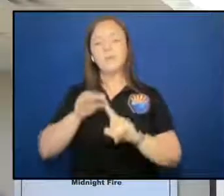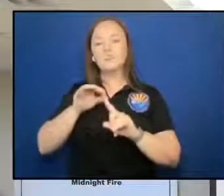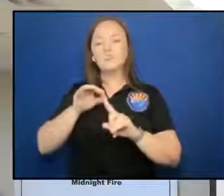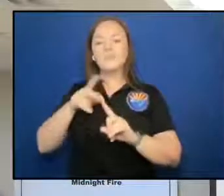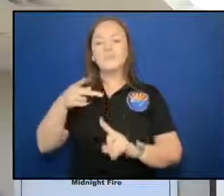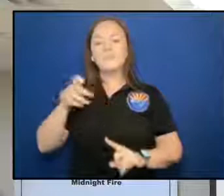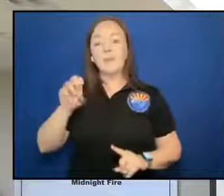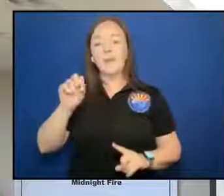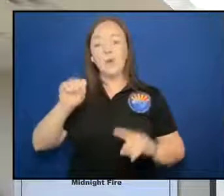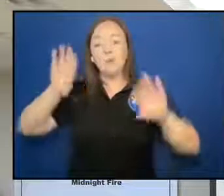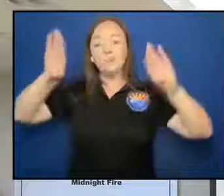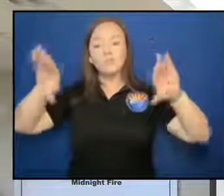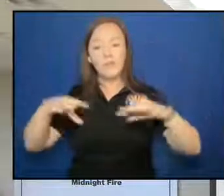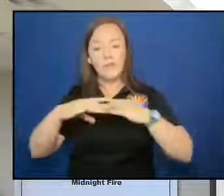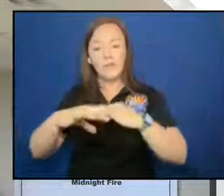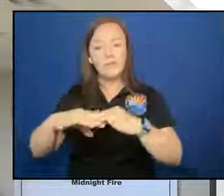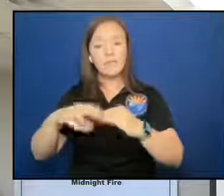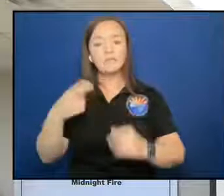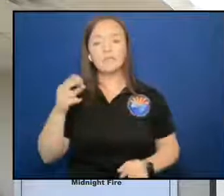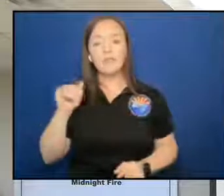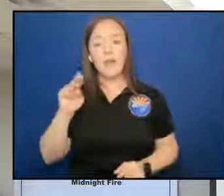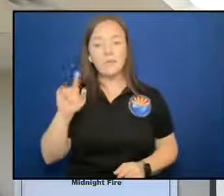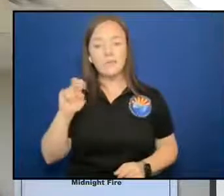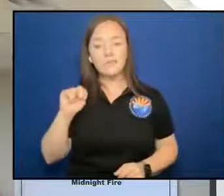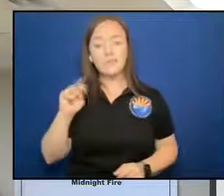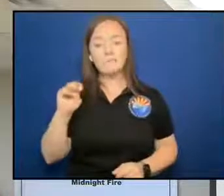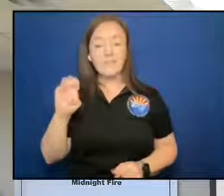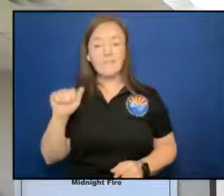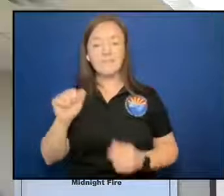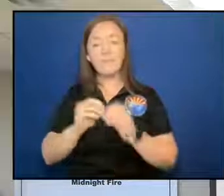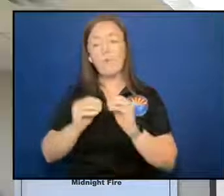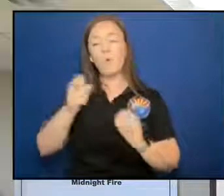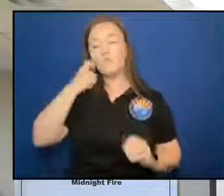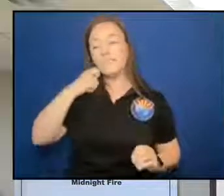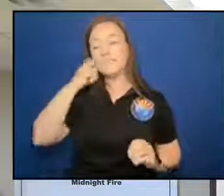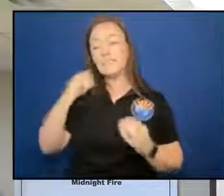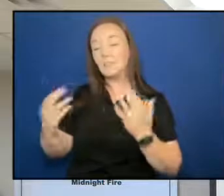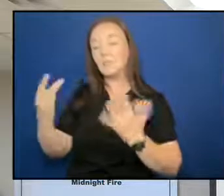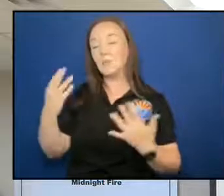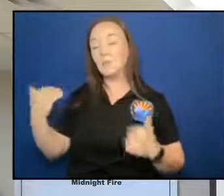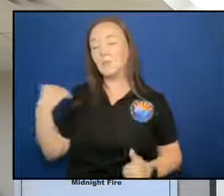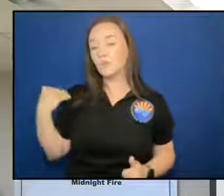WEATHER SERVICE IN ALBUQUERQUE HAS ISSUED A FLASH FLOOD